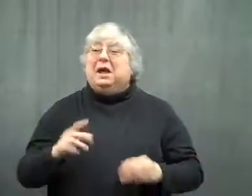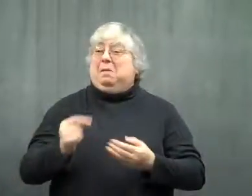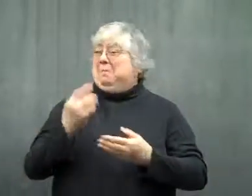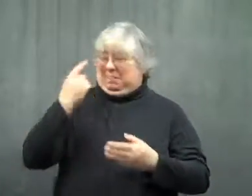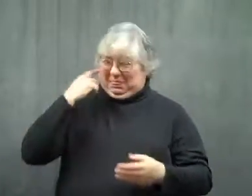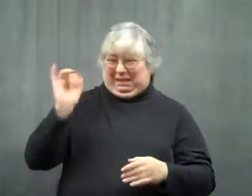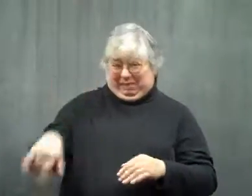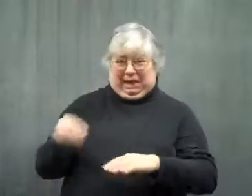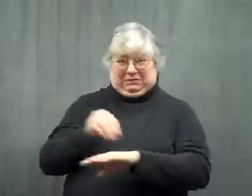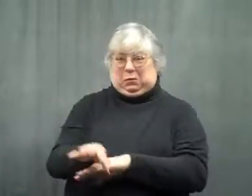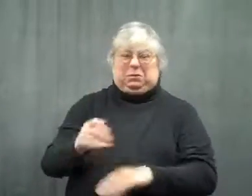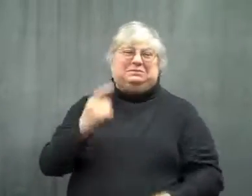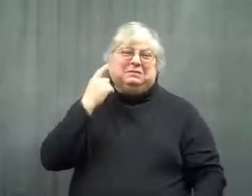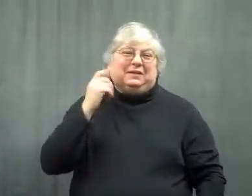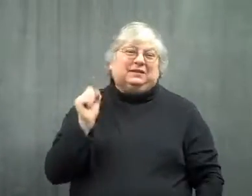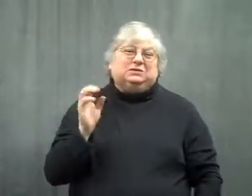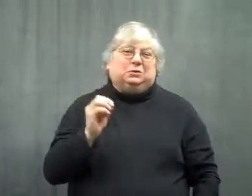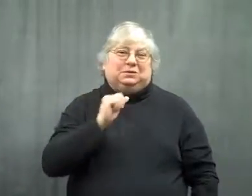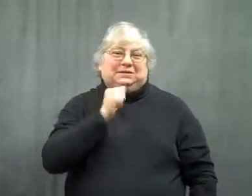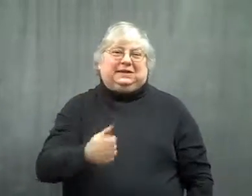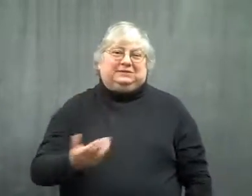It isn't believed to have had anything to do with the shooting.